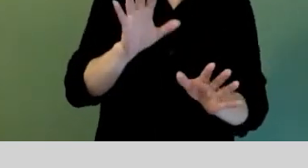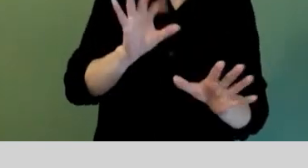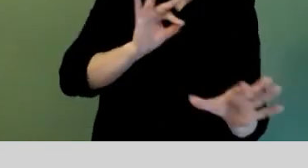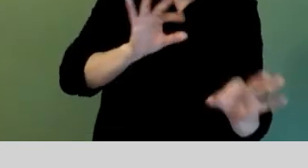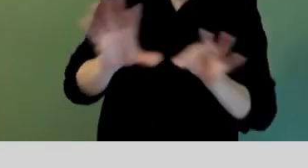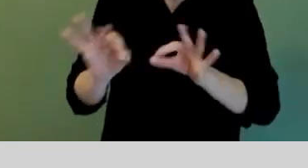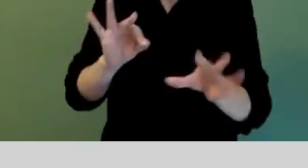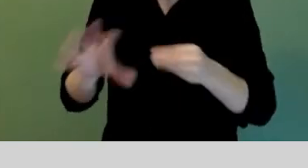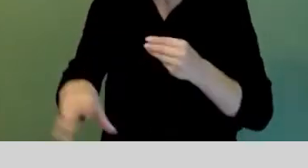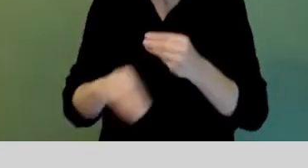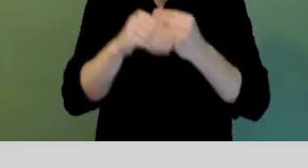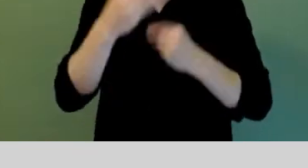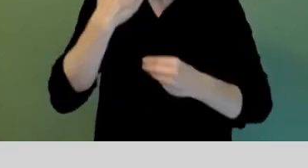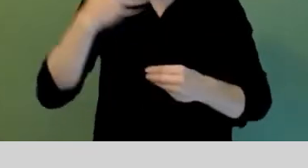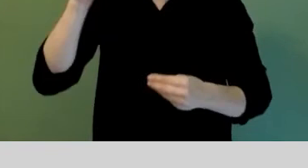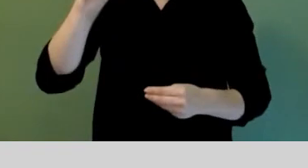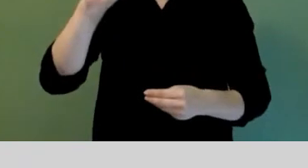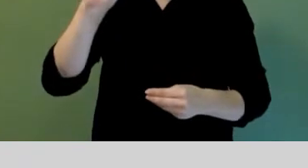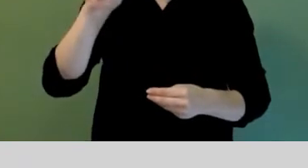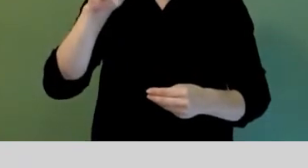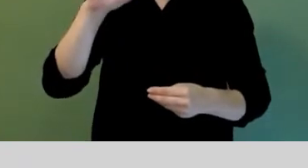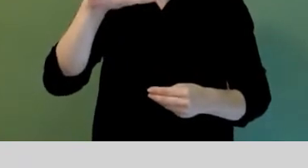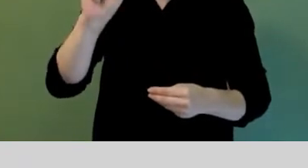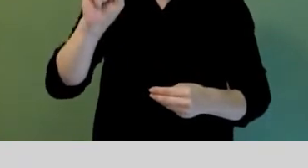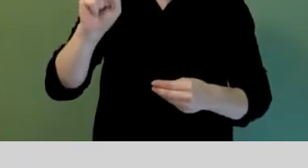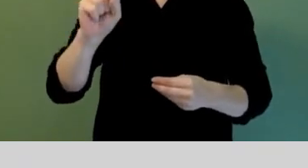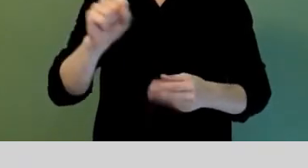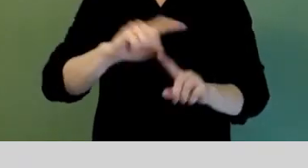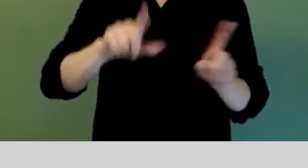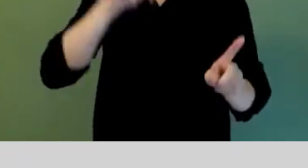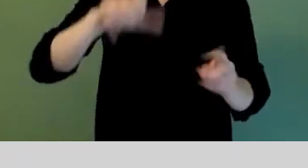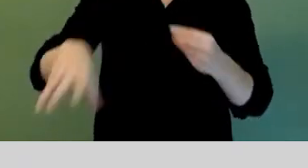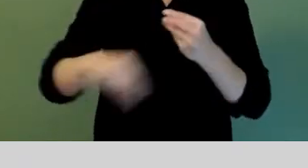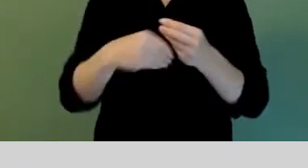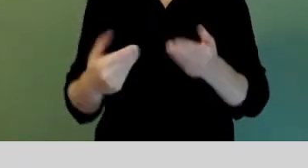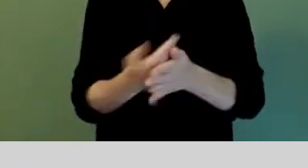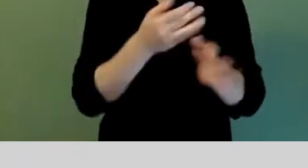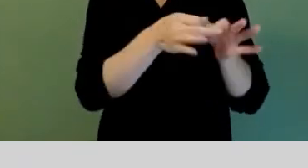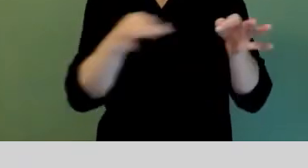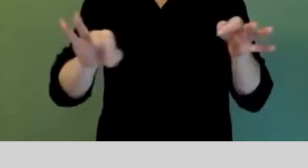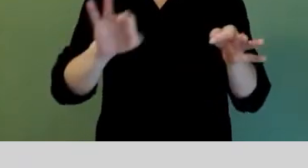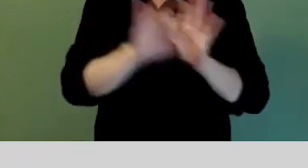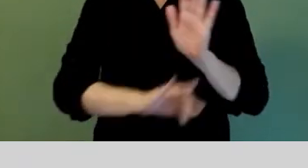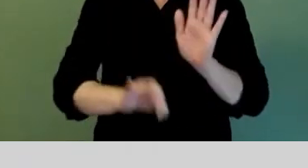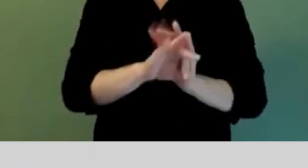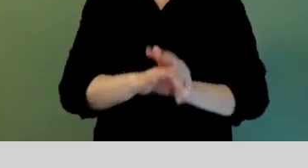without needing to add new language features. But these aren't the only things that decorators let you do.